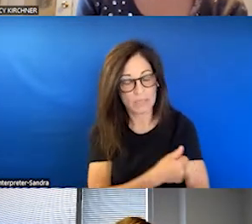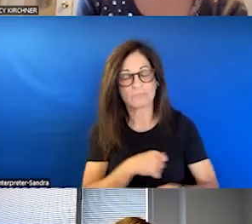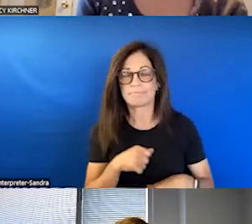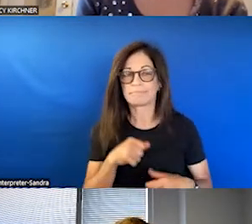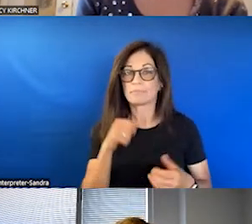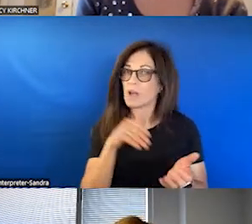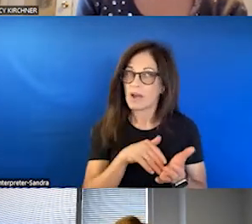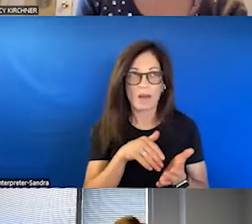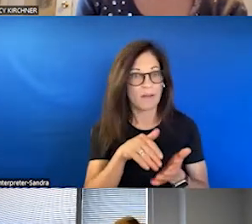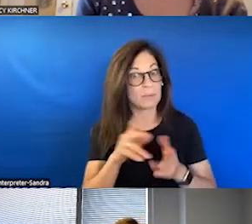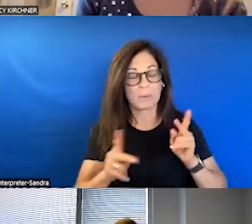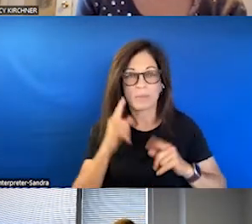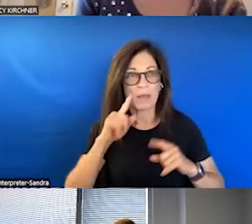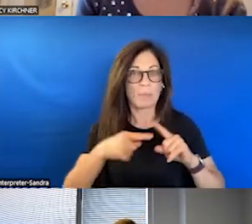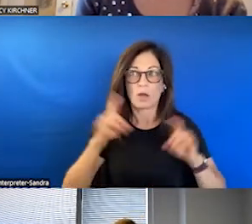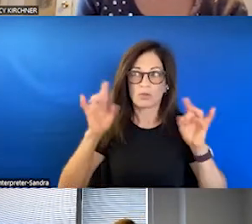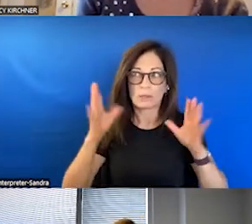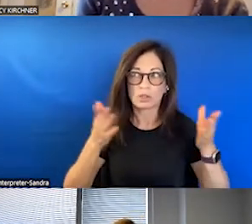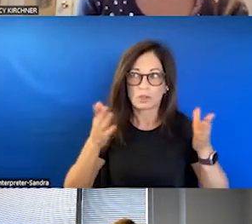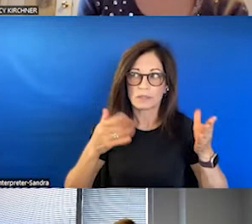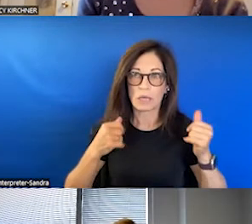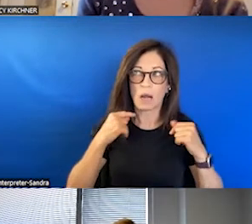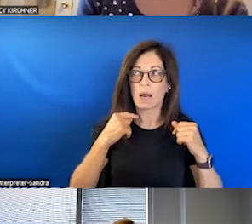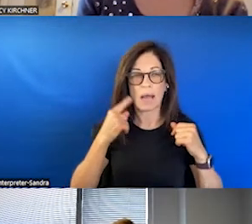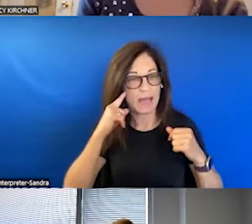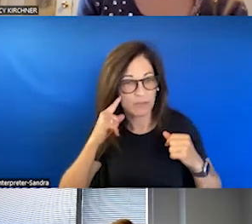I THINK THEY THINK ABOUT, CRISIS SERVICES. AND HAVE SO MANY CONVERSATIONS PEOPLE WANT TO TALK